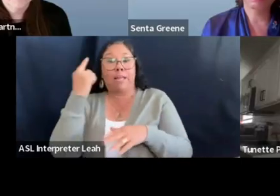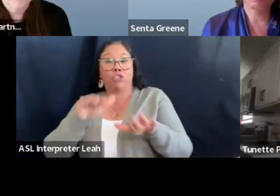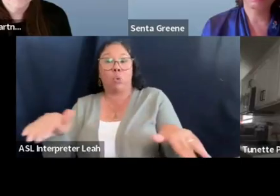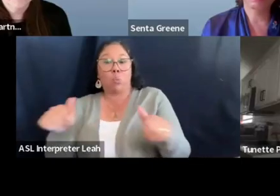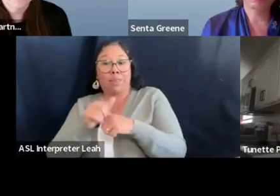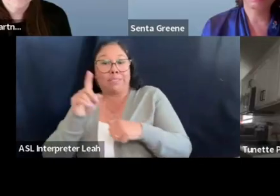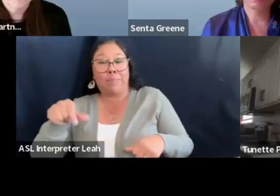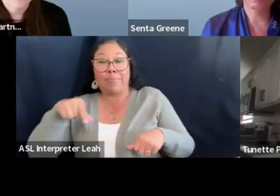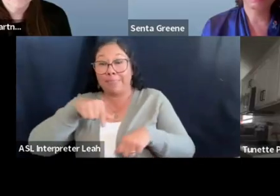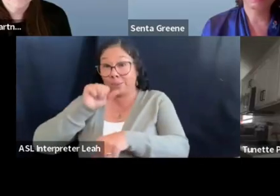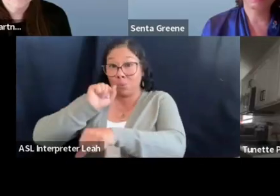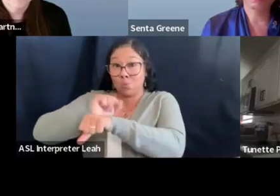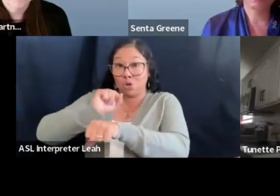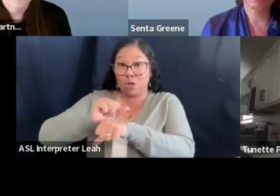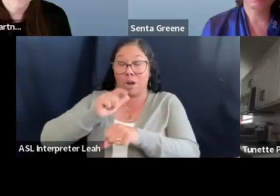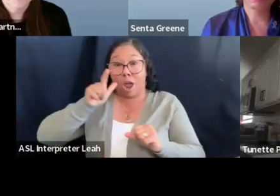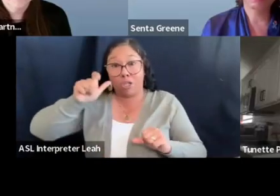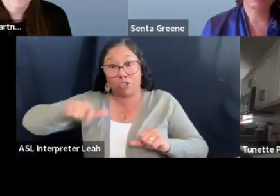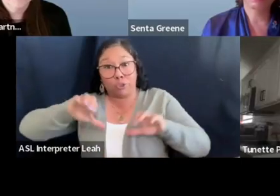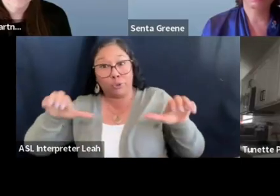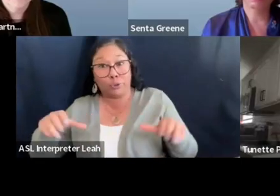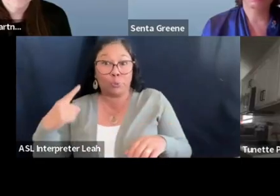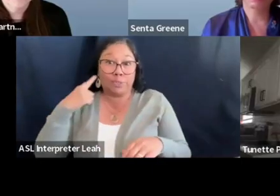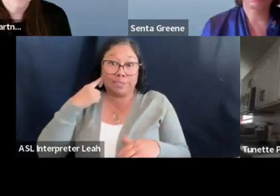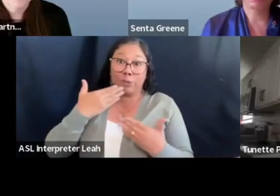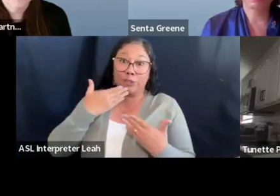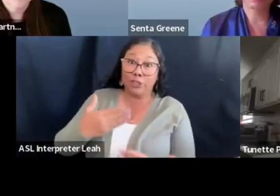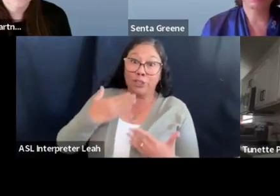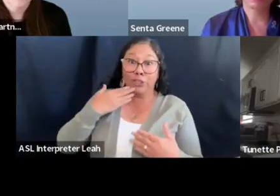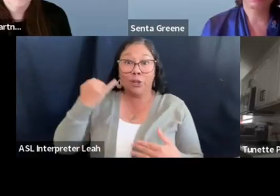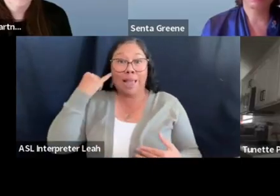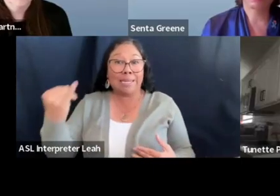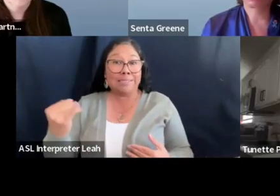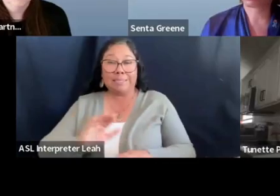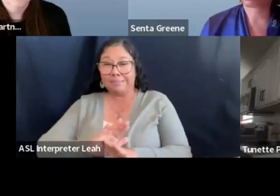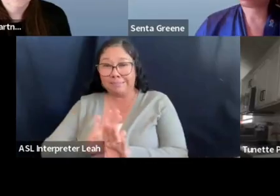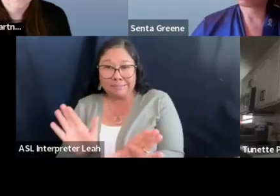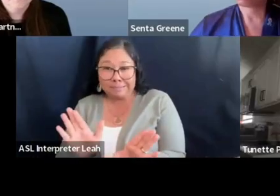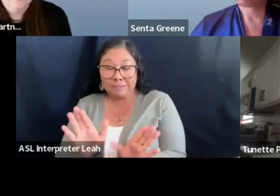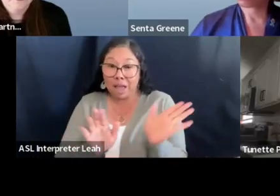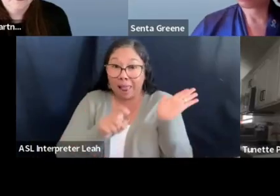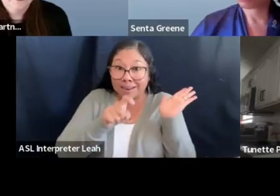we should do. That sounds good. That would be a good idea. It is necessary when we see the